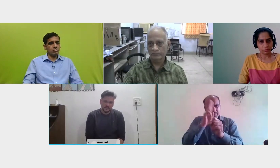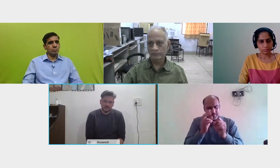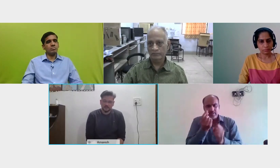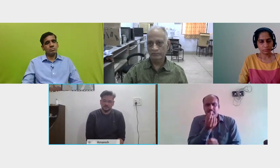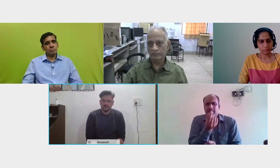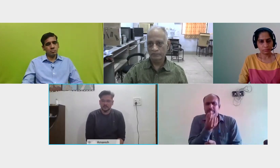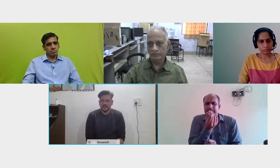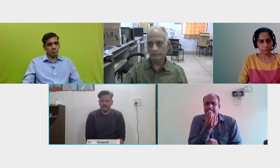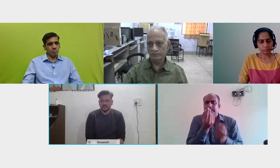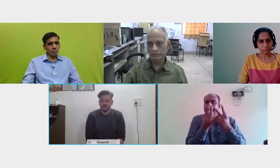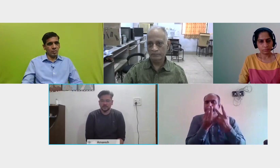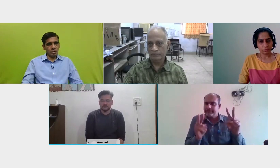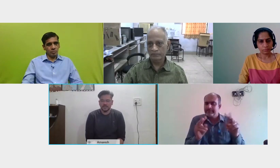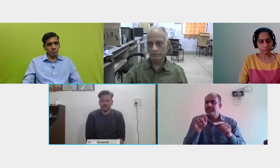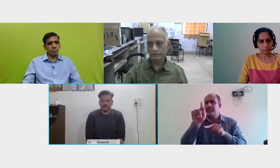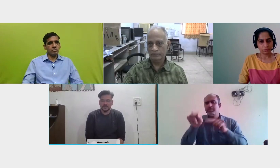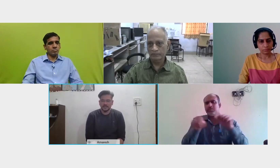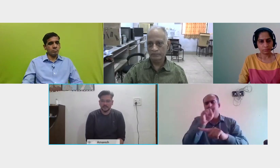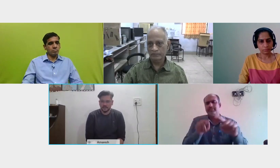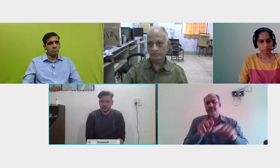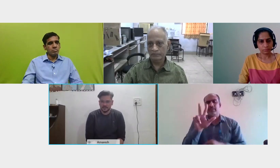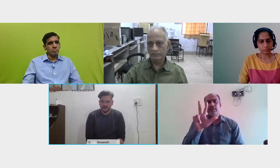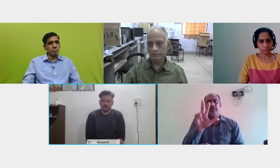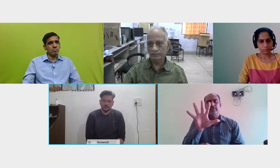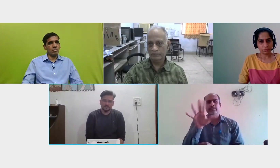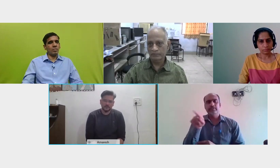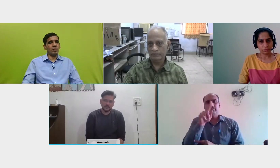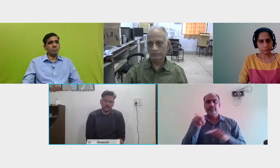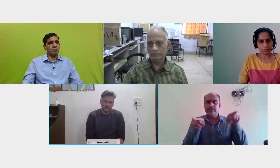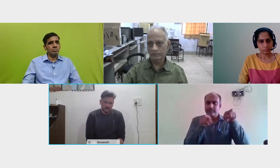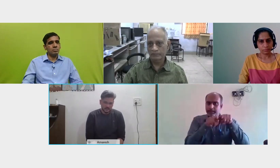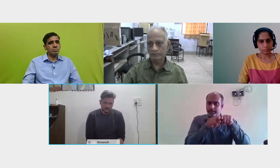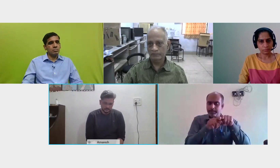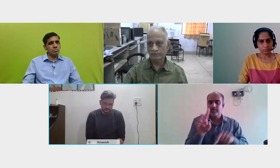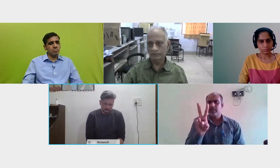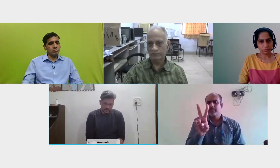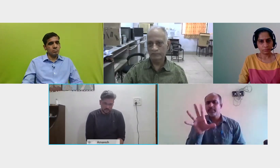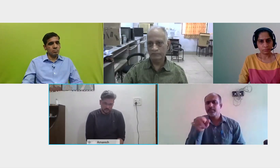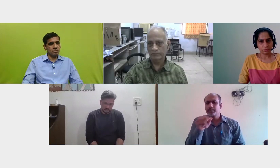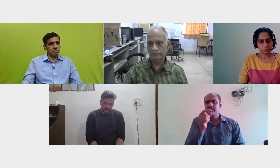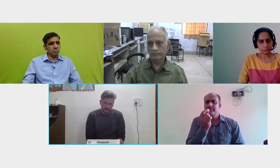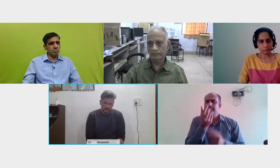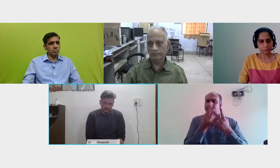with what are the sign language used in Pakistan and India once they had partition so according